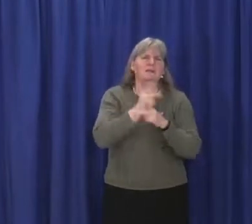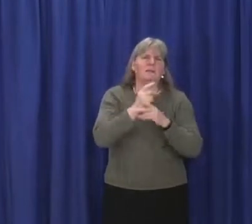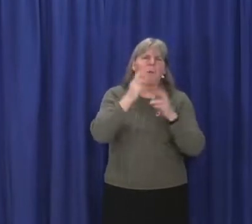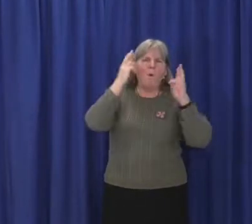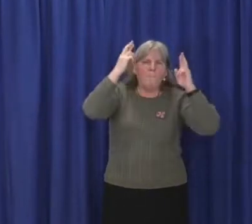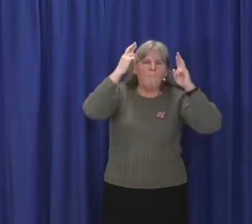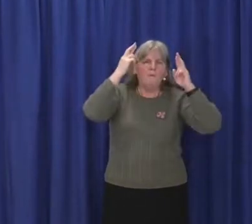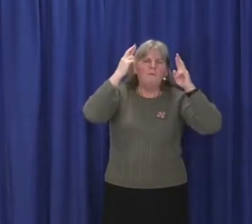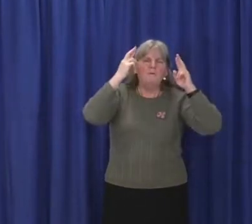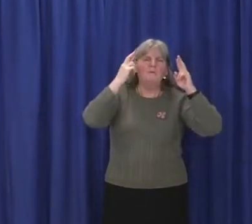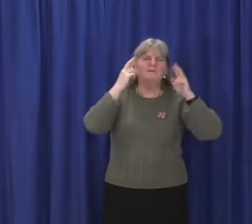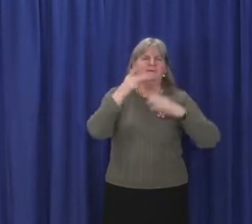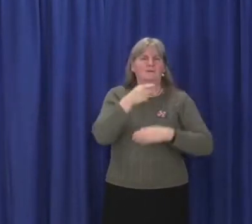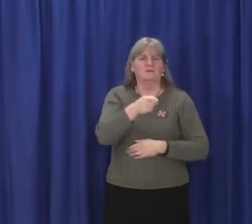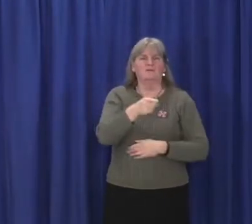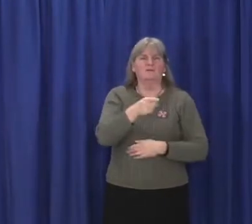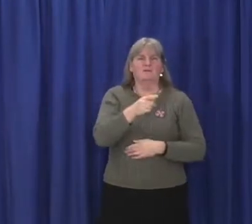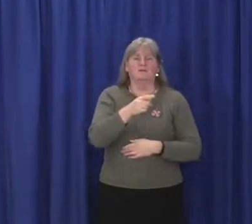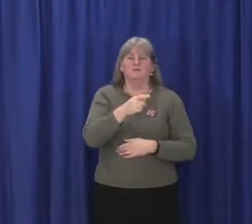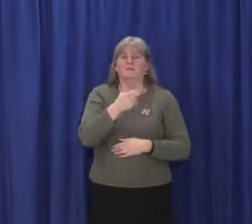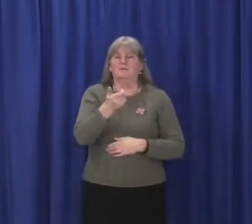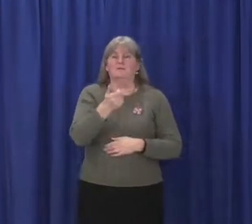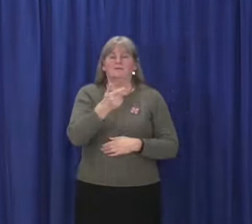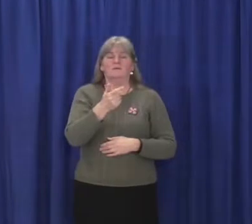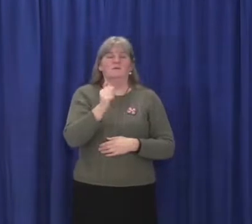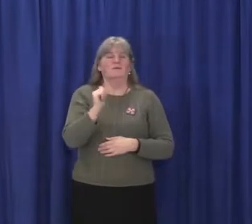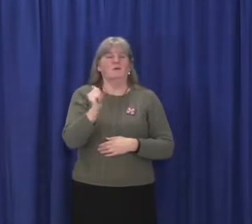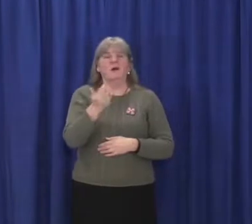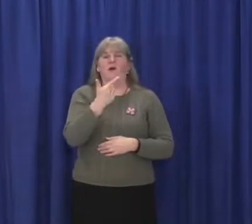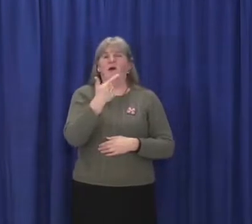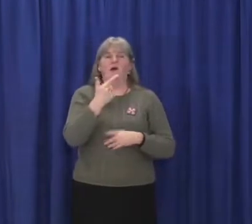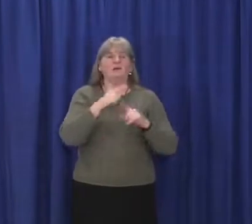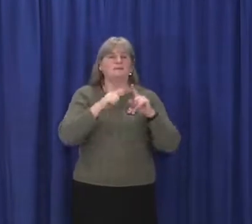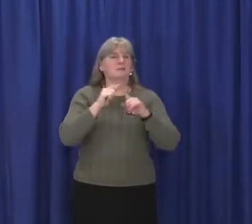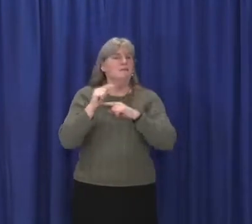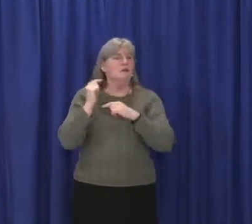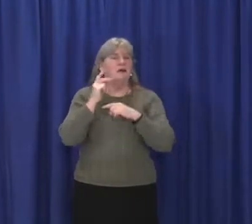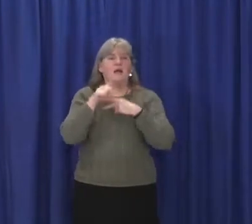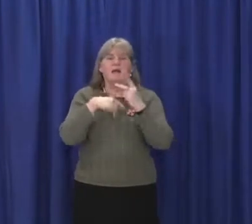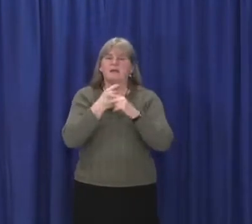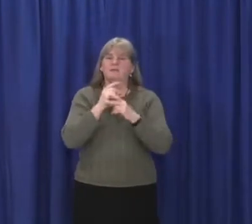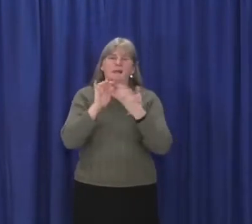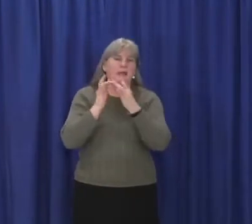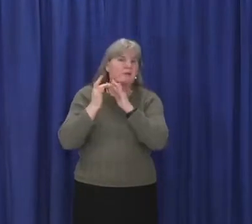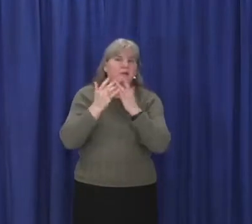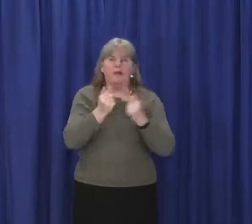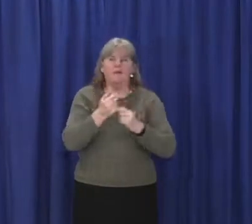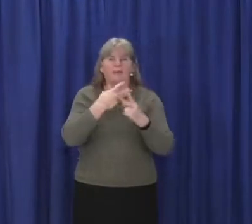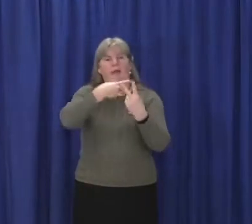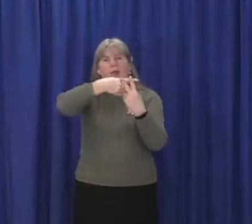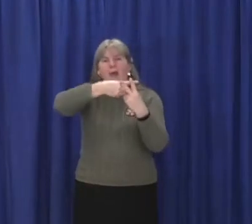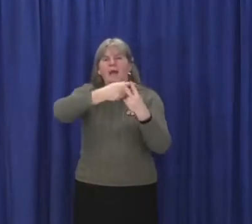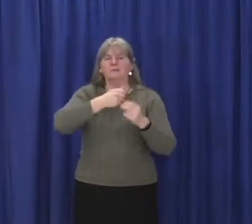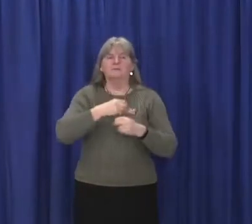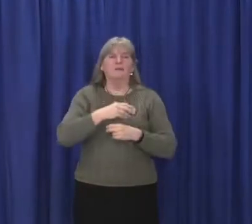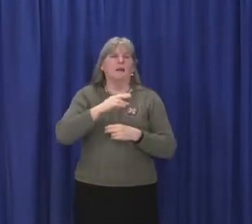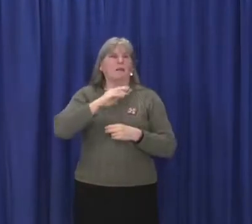So you can go to all social media platforms and look for #BellLetsTalk